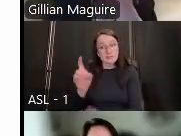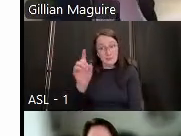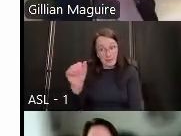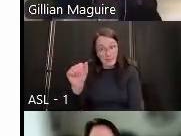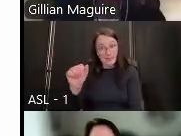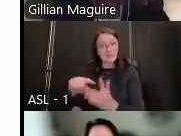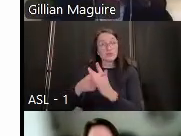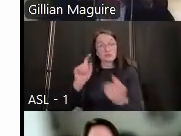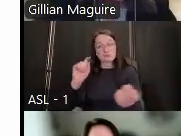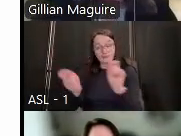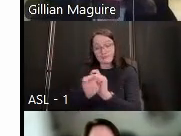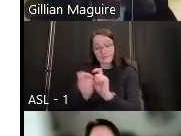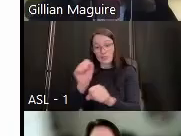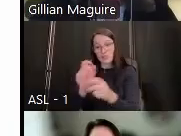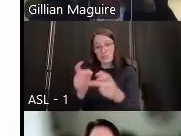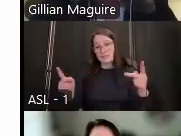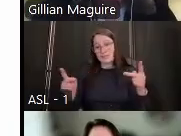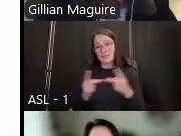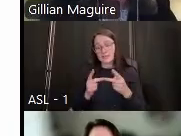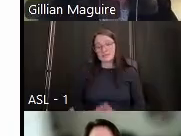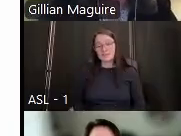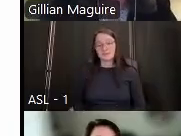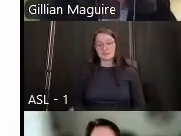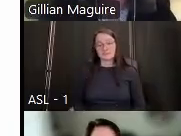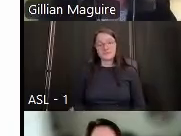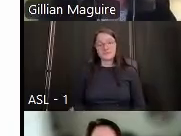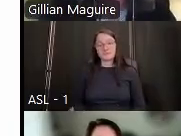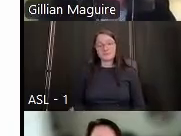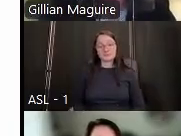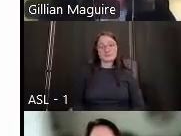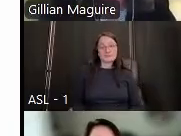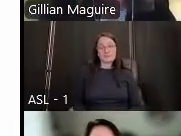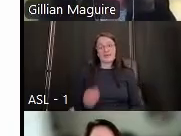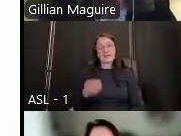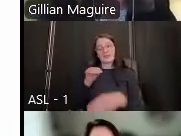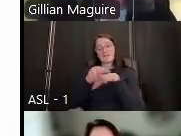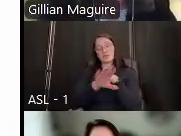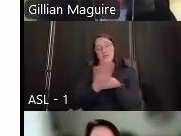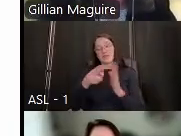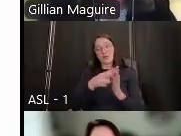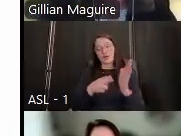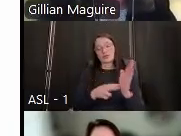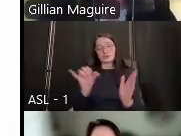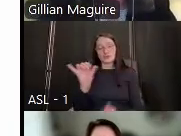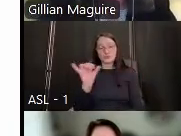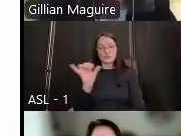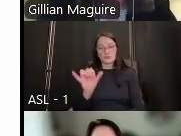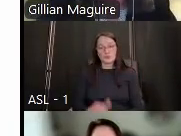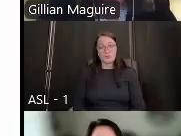the place with other potential uh contracts that they hold. So it's really had massive influence